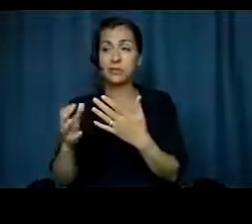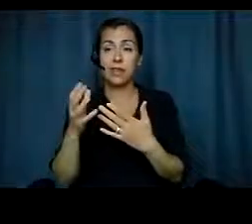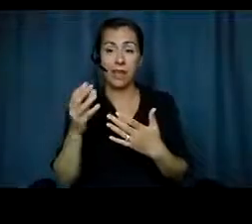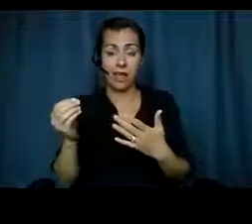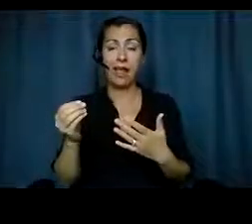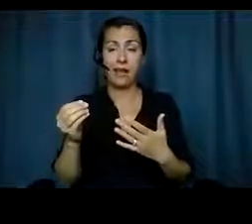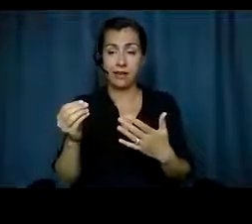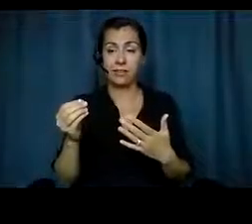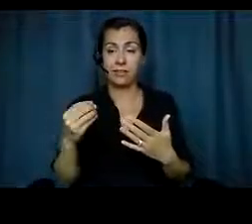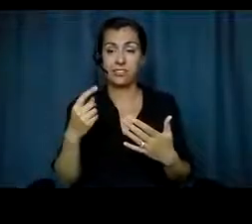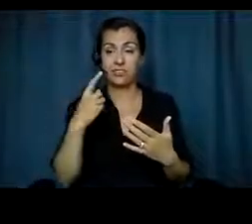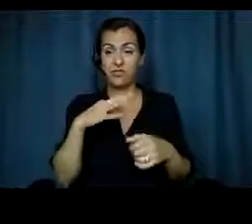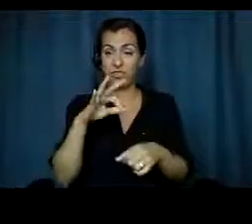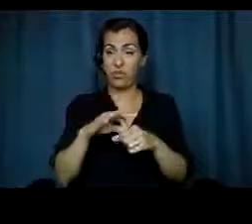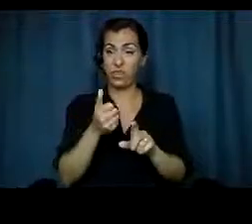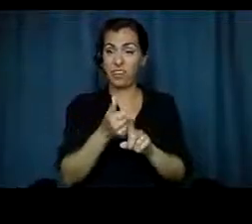improving accessibility at the Secretary of State's